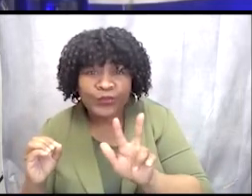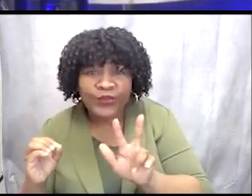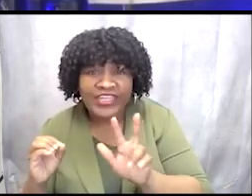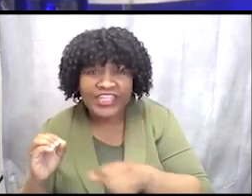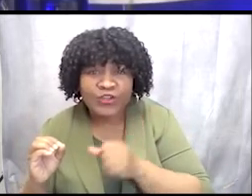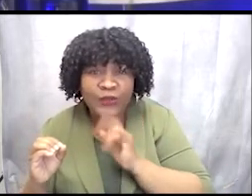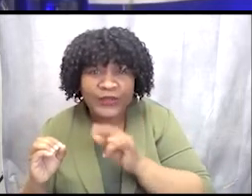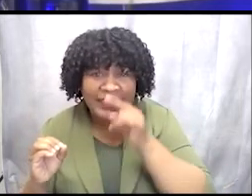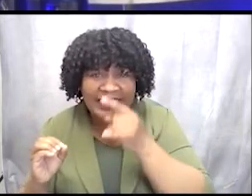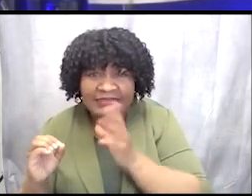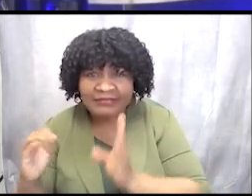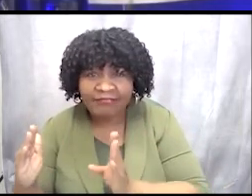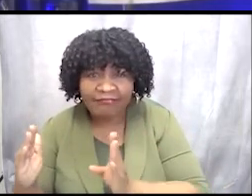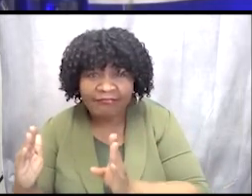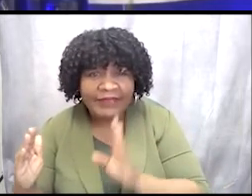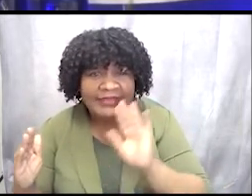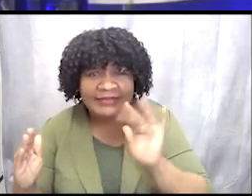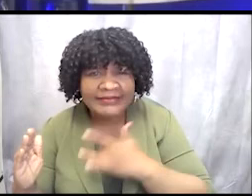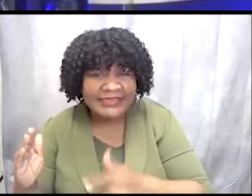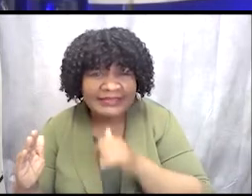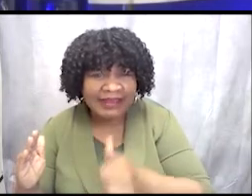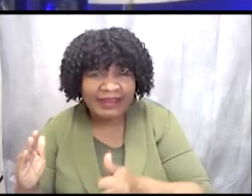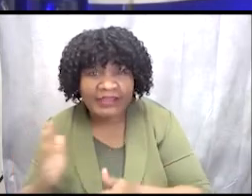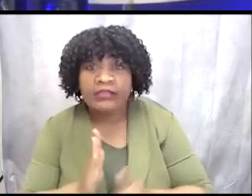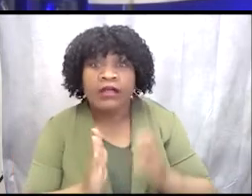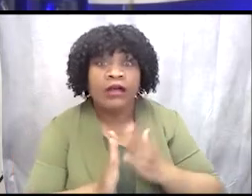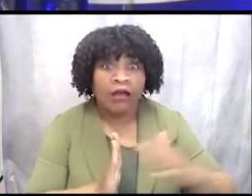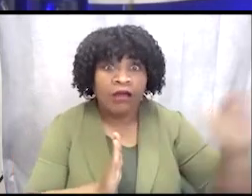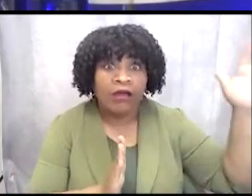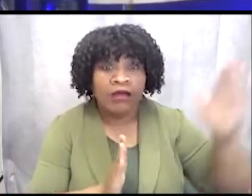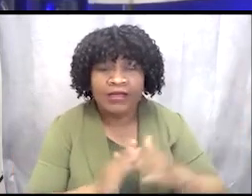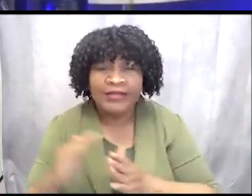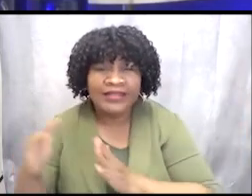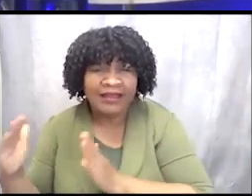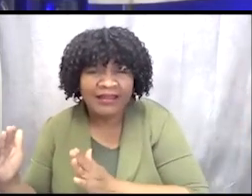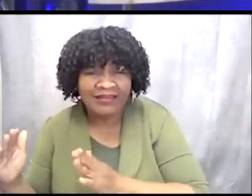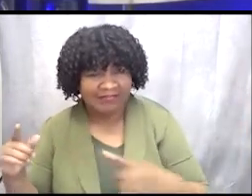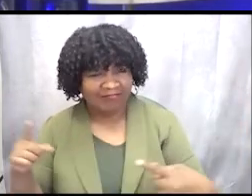Well, that's a complete contradiction to the science